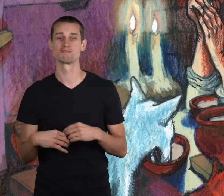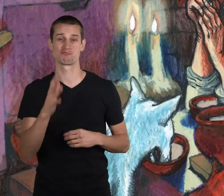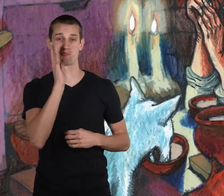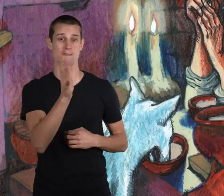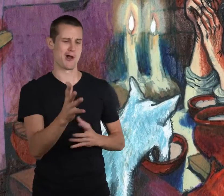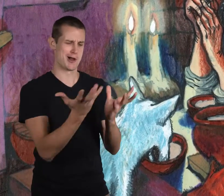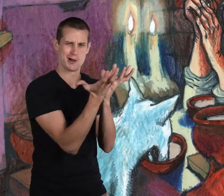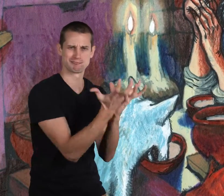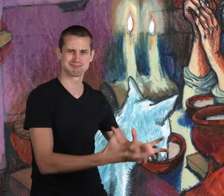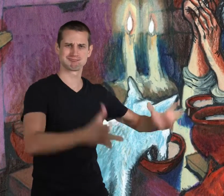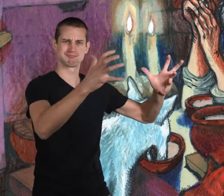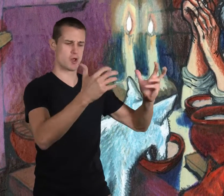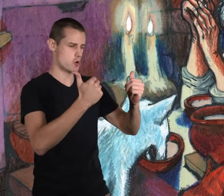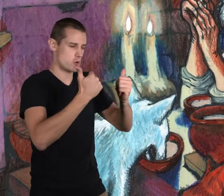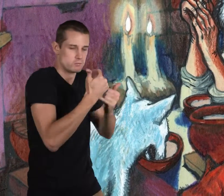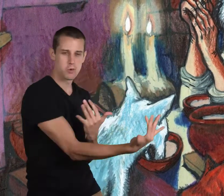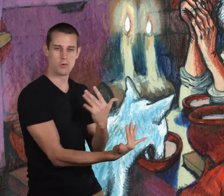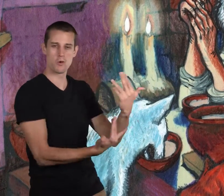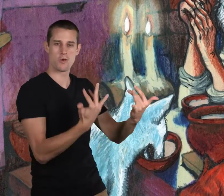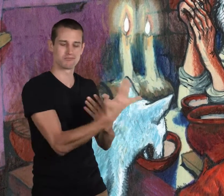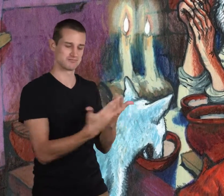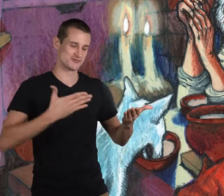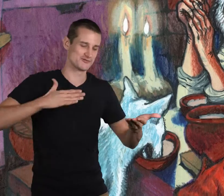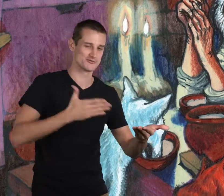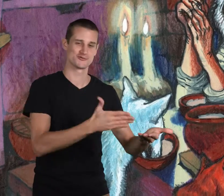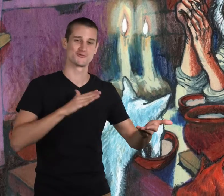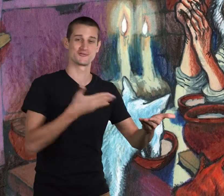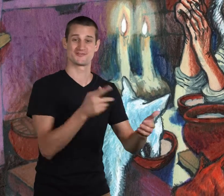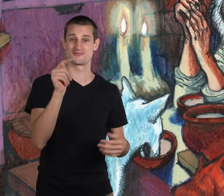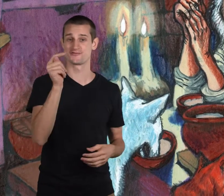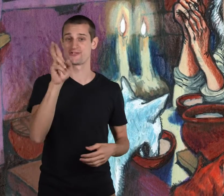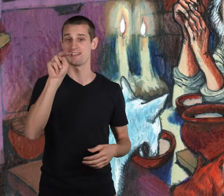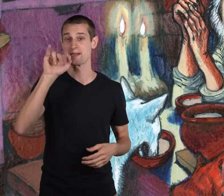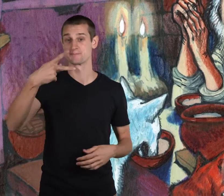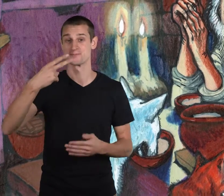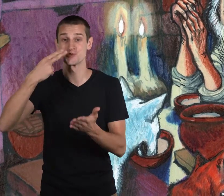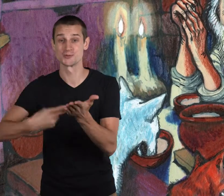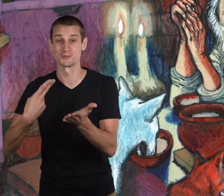The grandma boiled water in her biggest pot and cooked a turnip soup